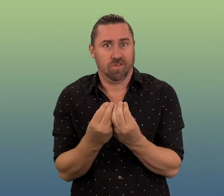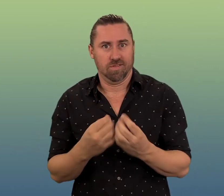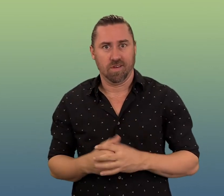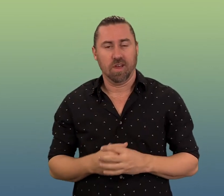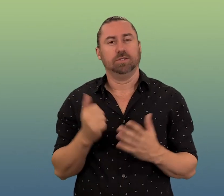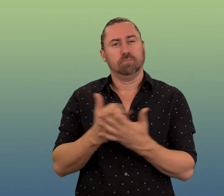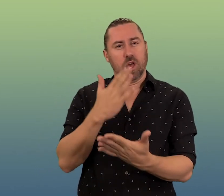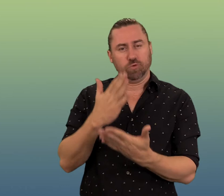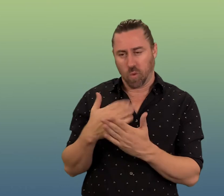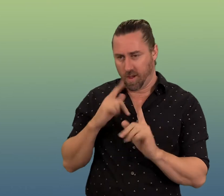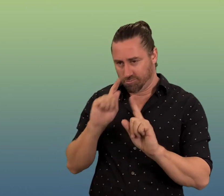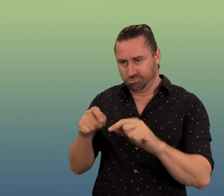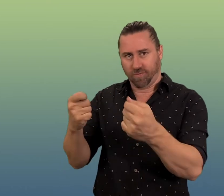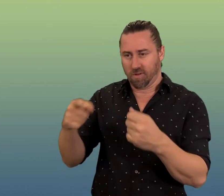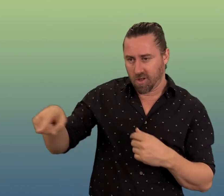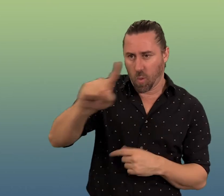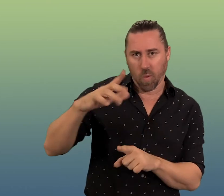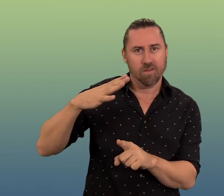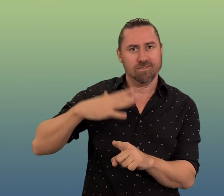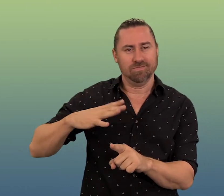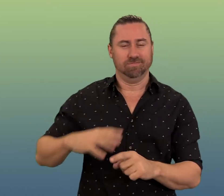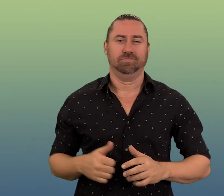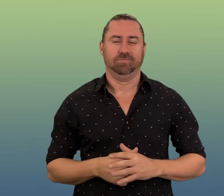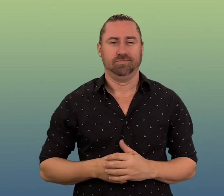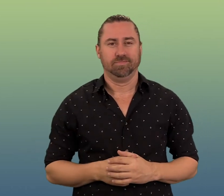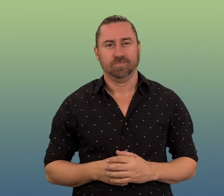It is based on personalised journey planning through an application.